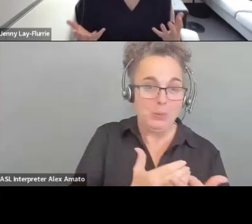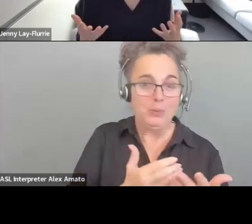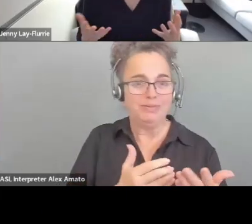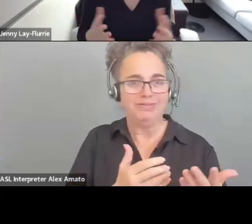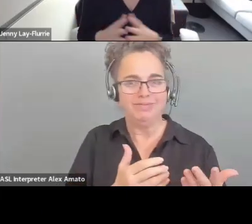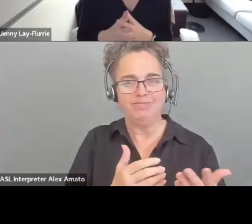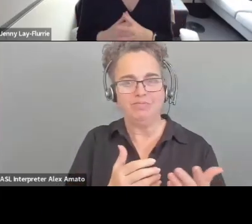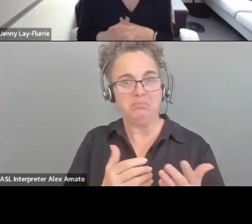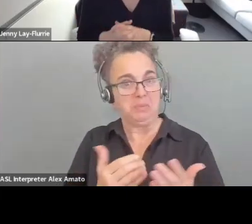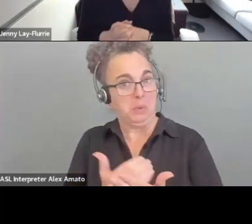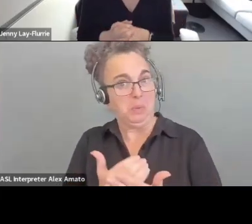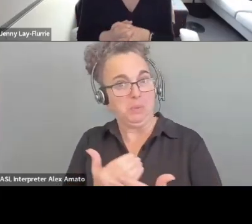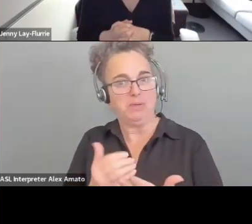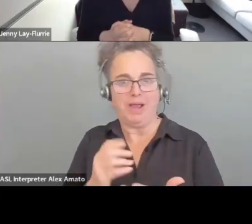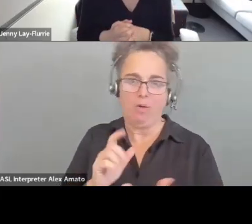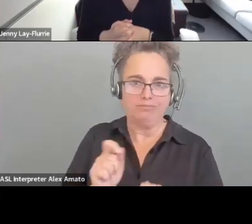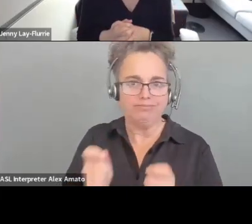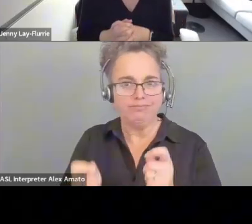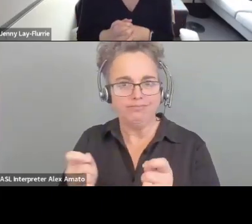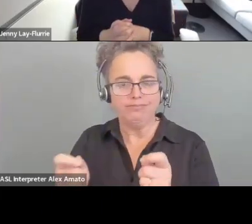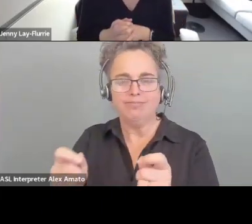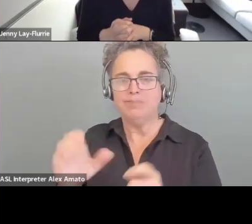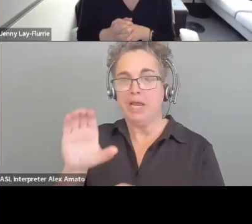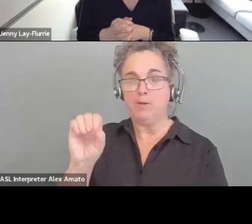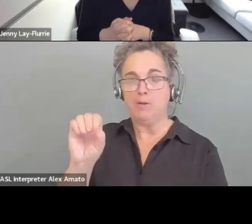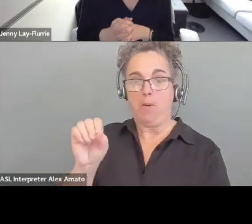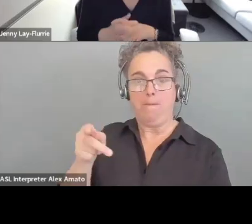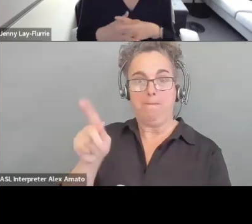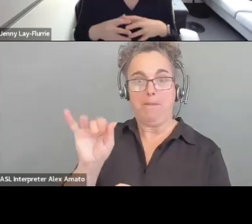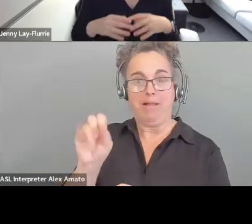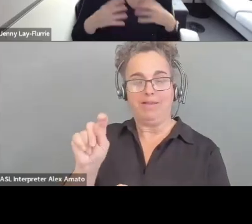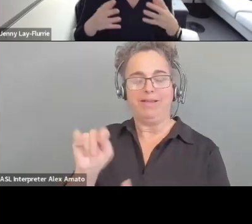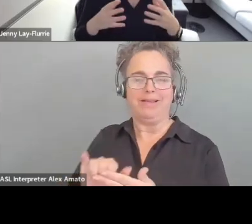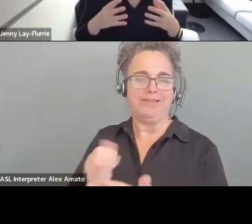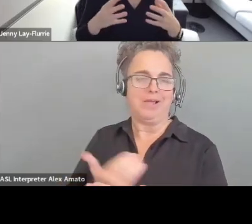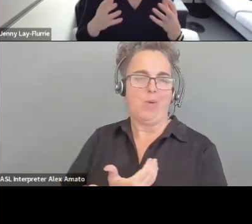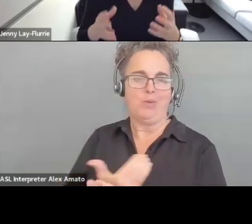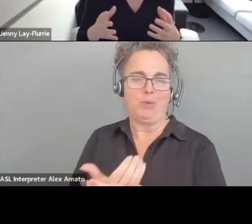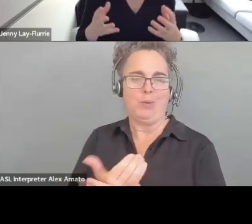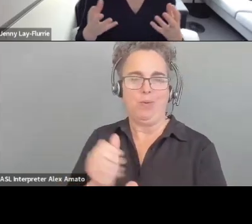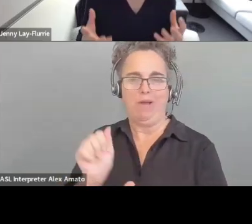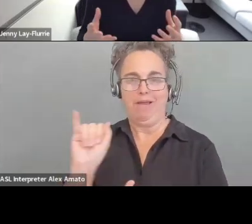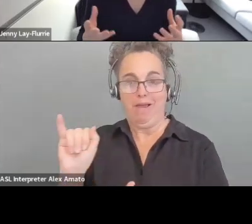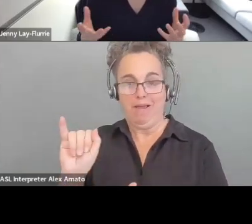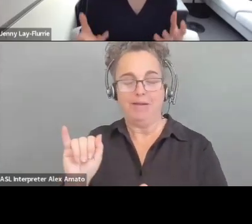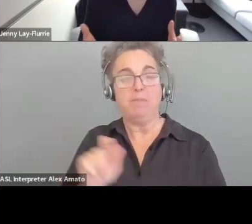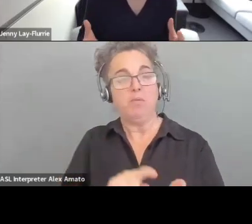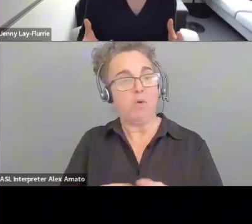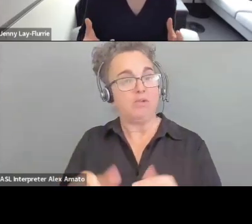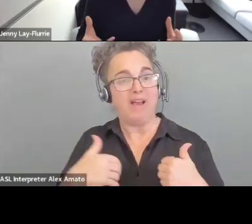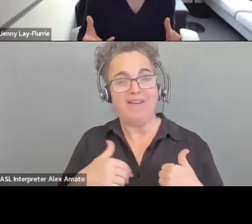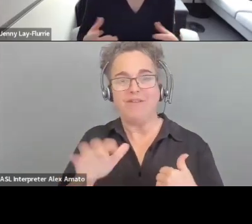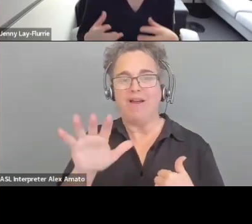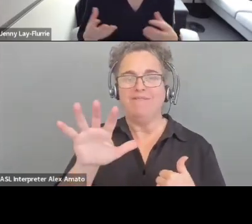Co-pilot is our latest AI. We have not just that, we have 530 buildings around the world.